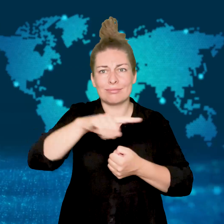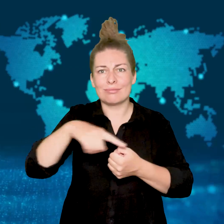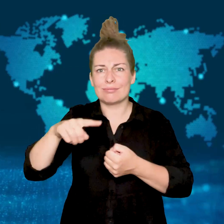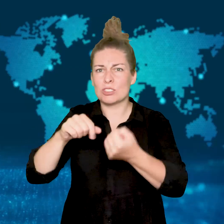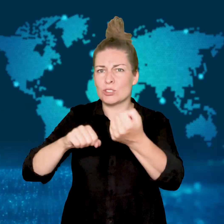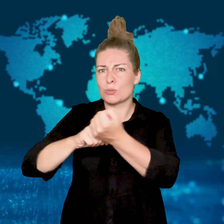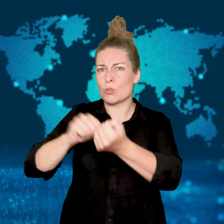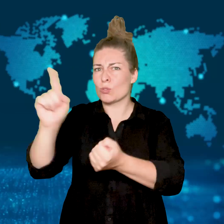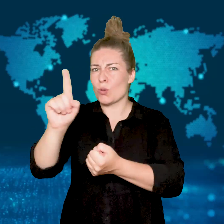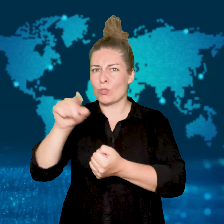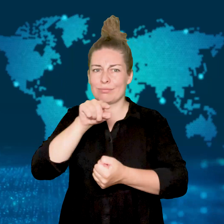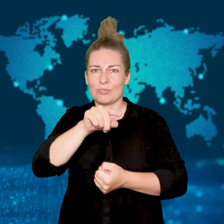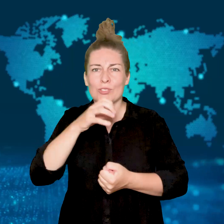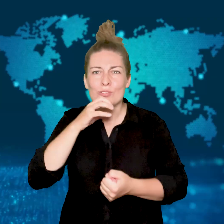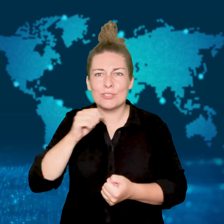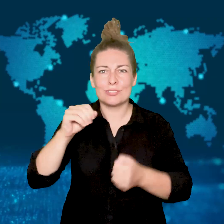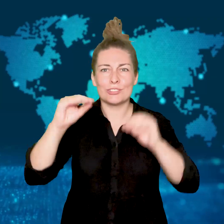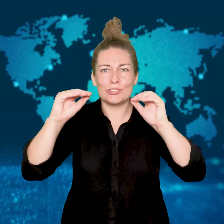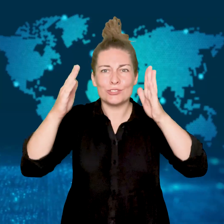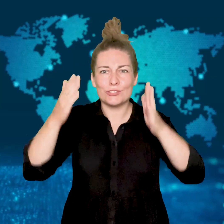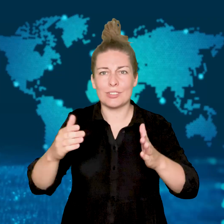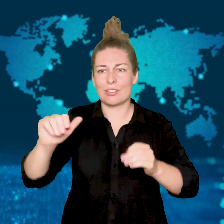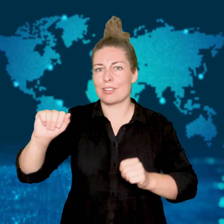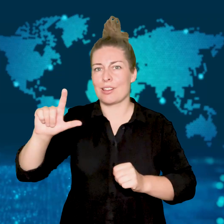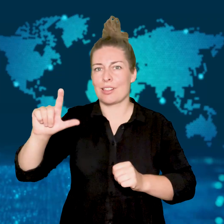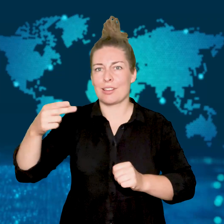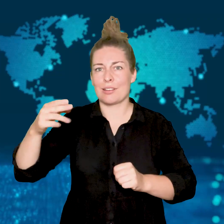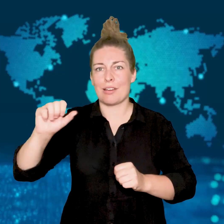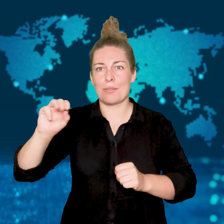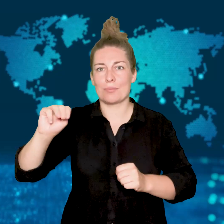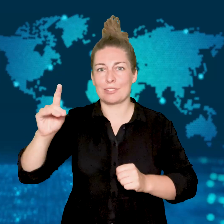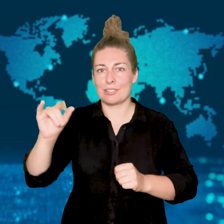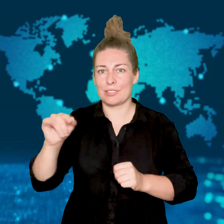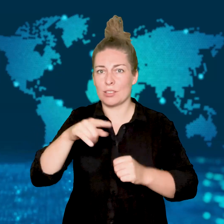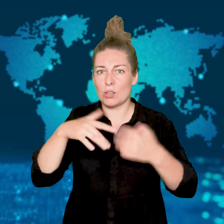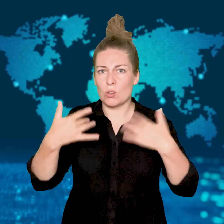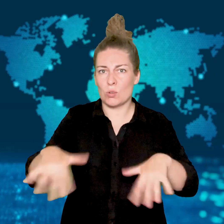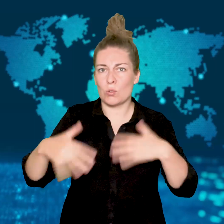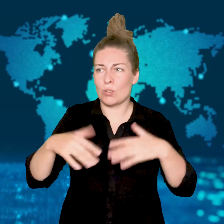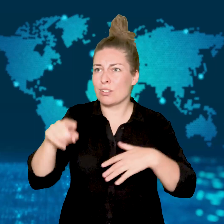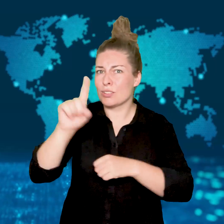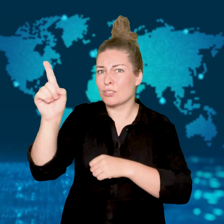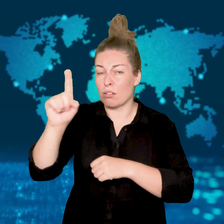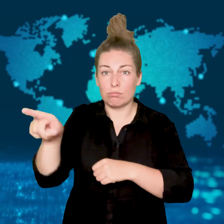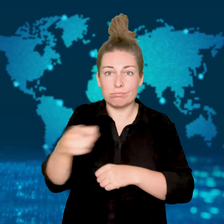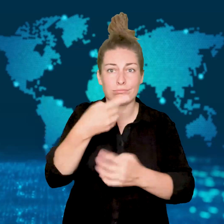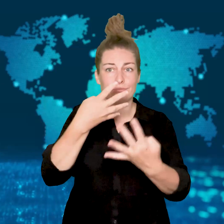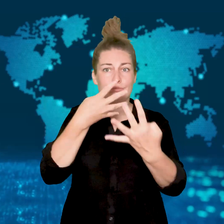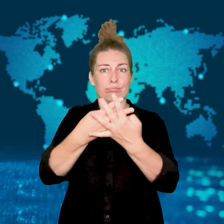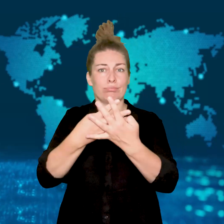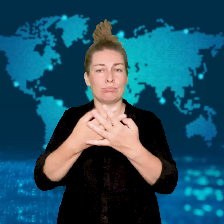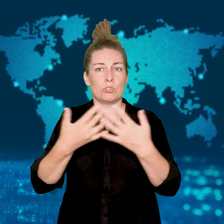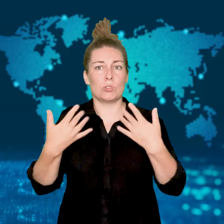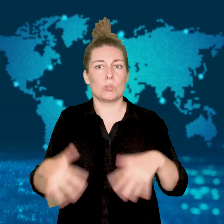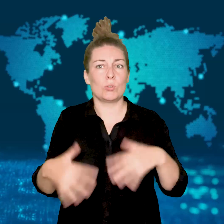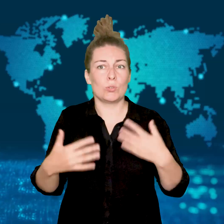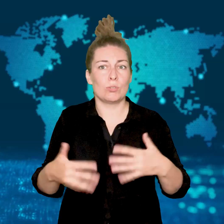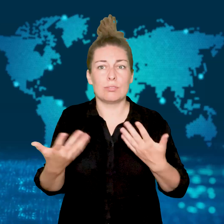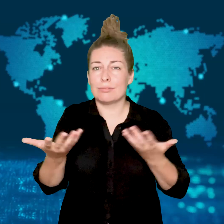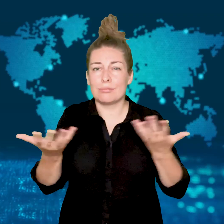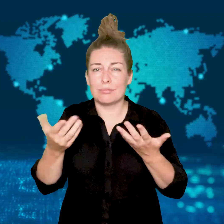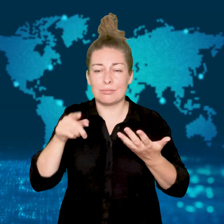Those advocating for Alghamdi are concerned that social media was